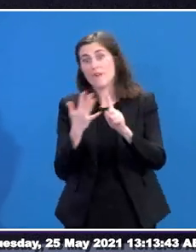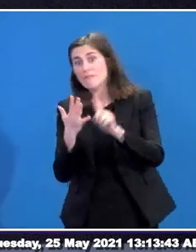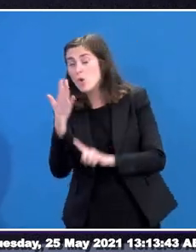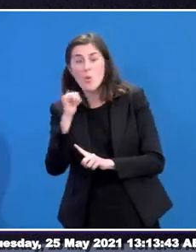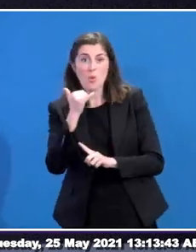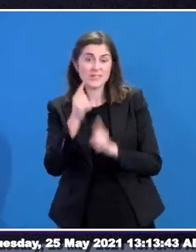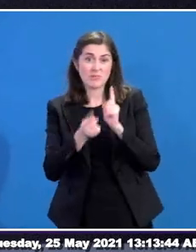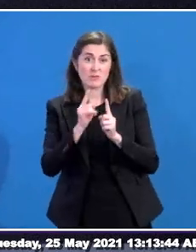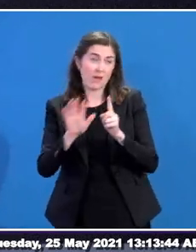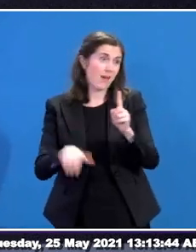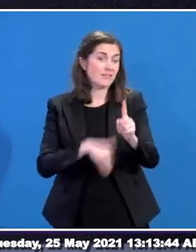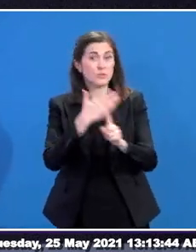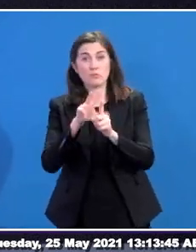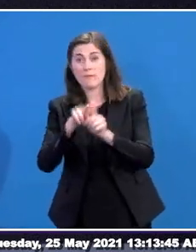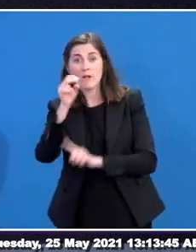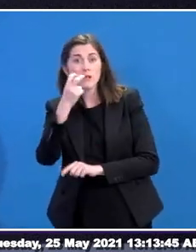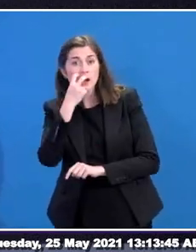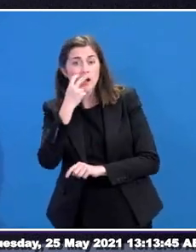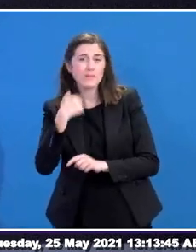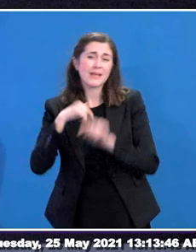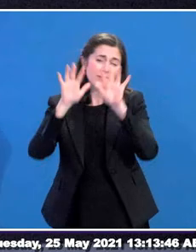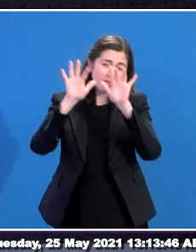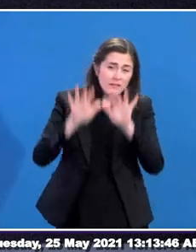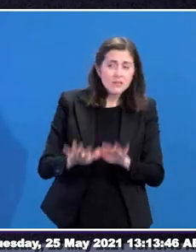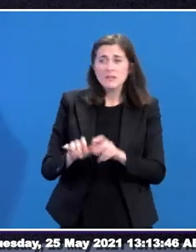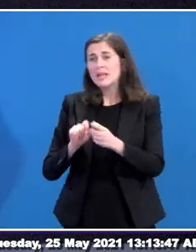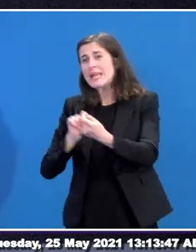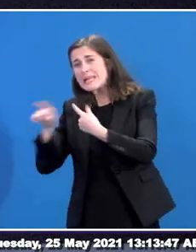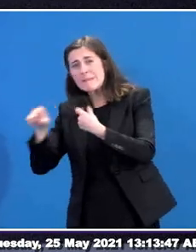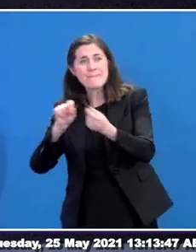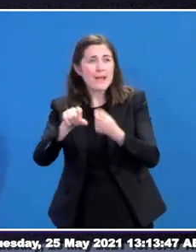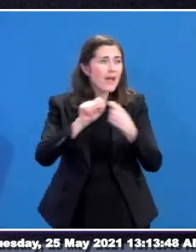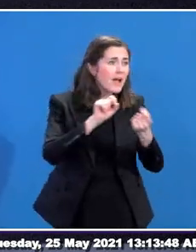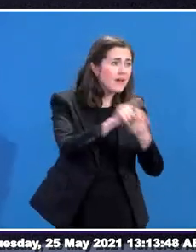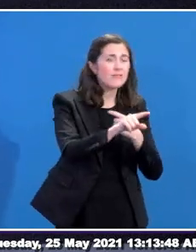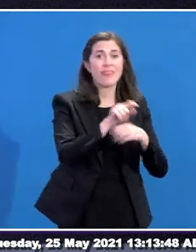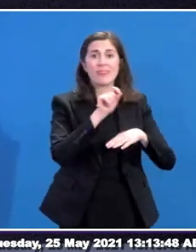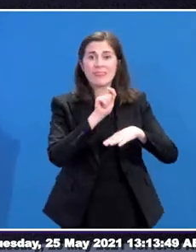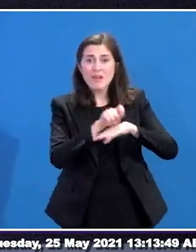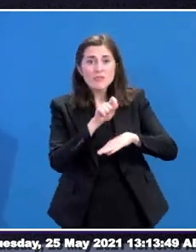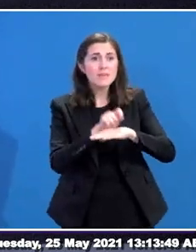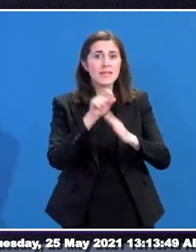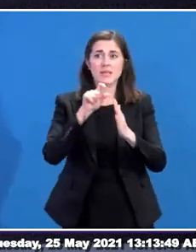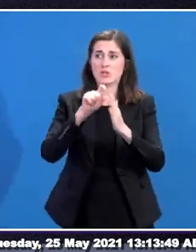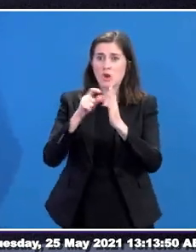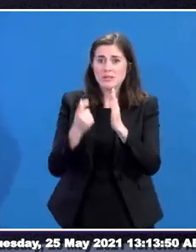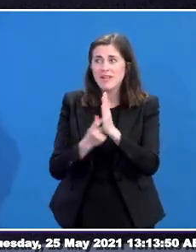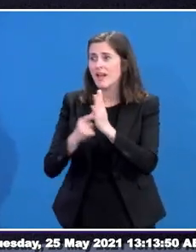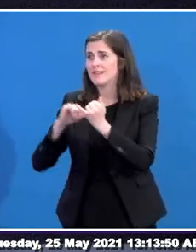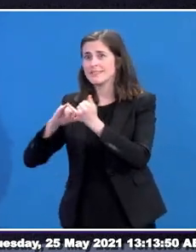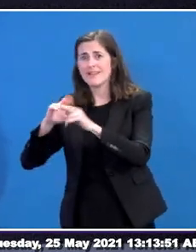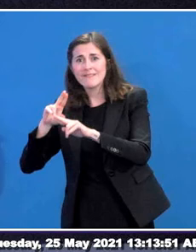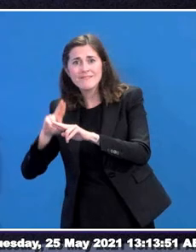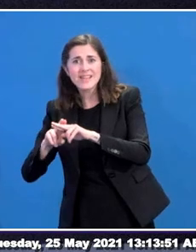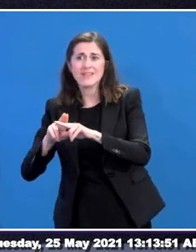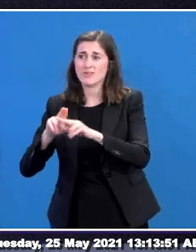to do with all his therapy work, with consultants, with the home.